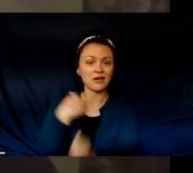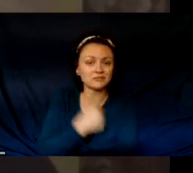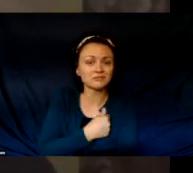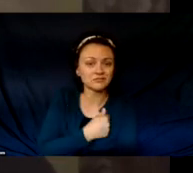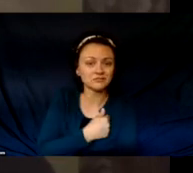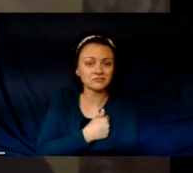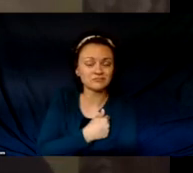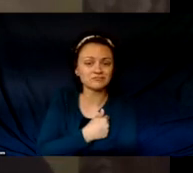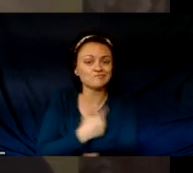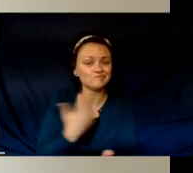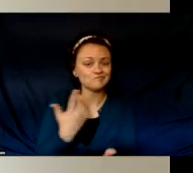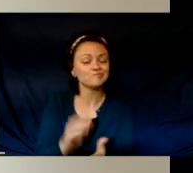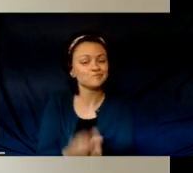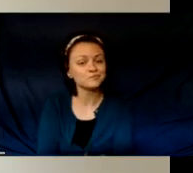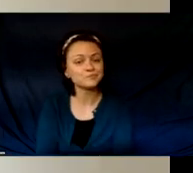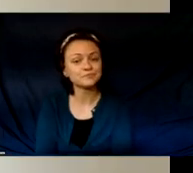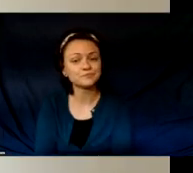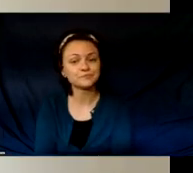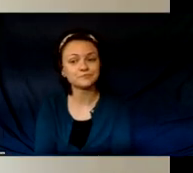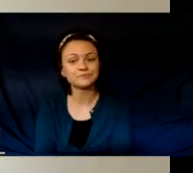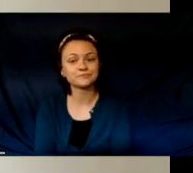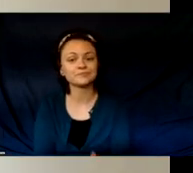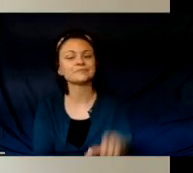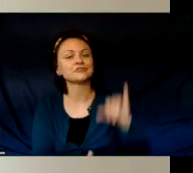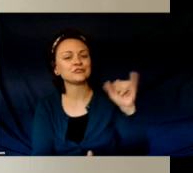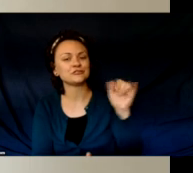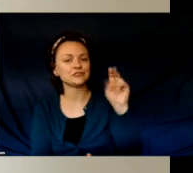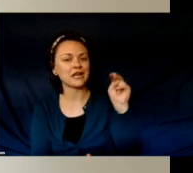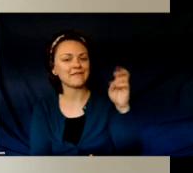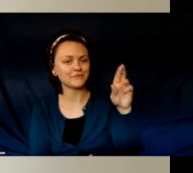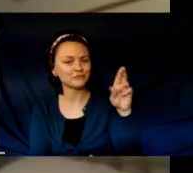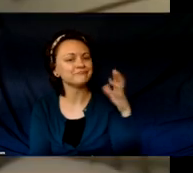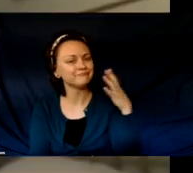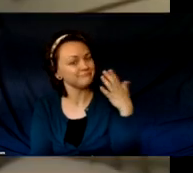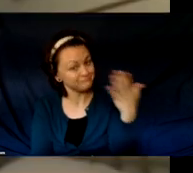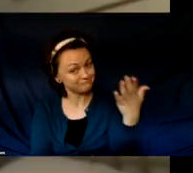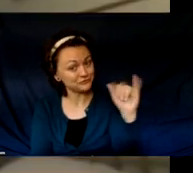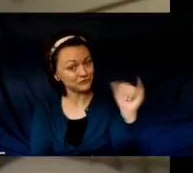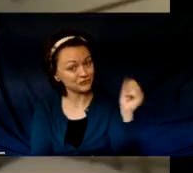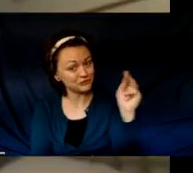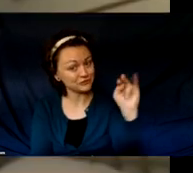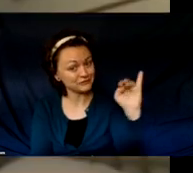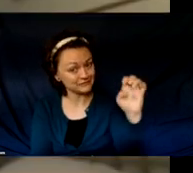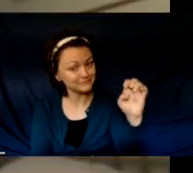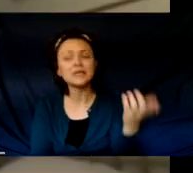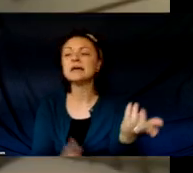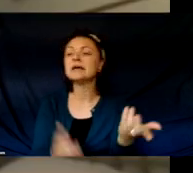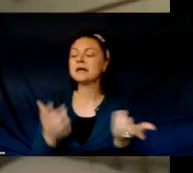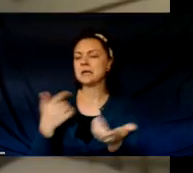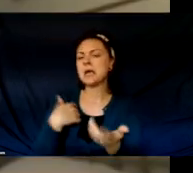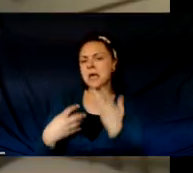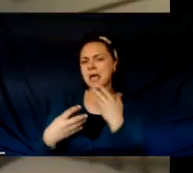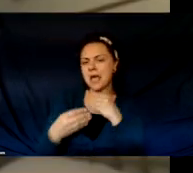Thank you. Janie please, Im just go to jump in with one more thing.